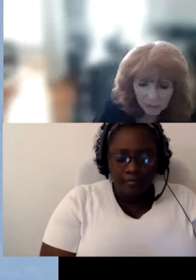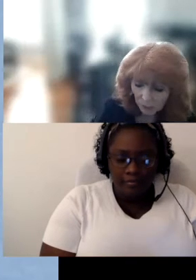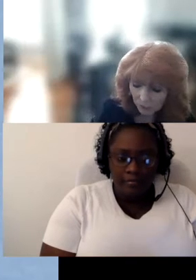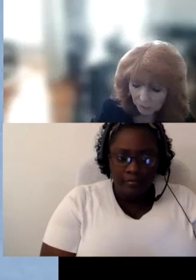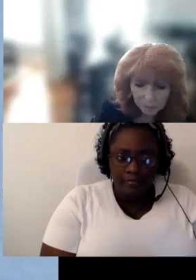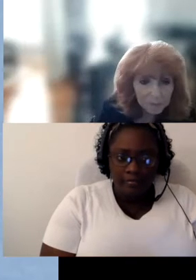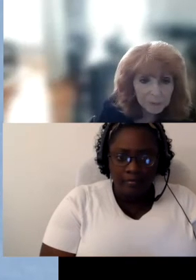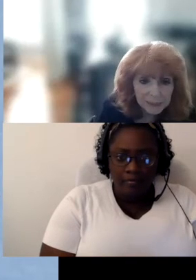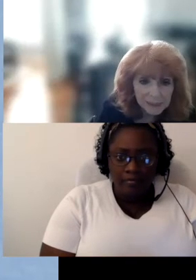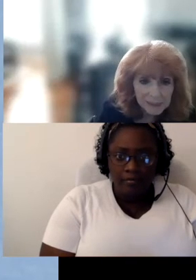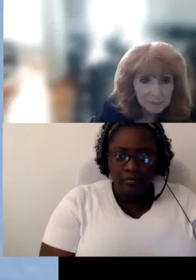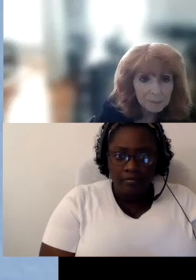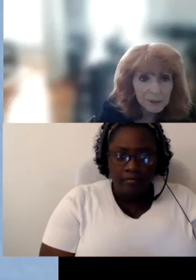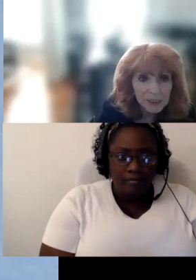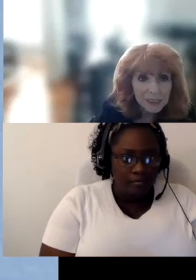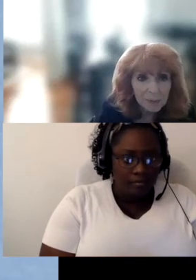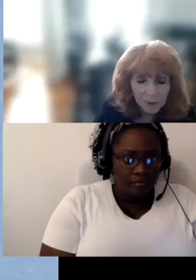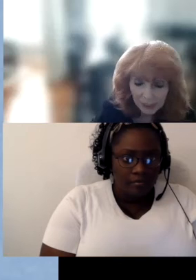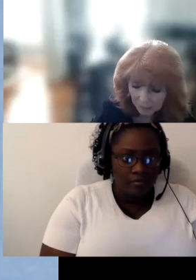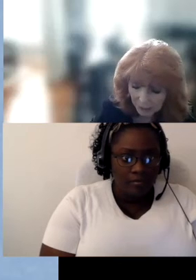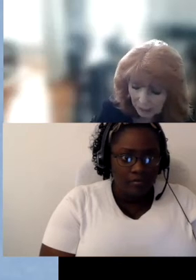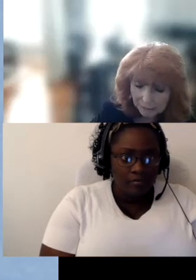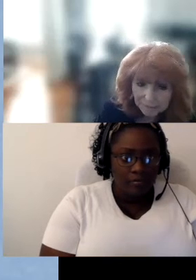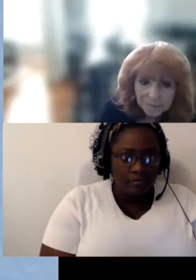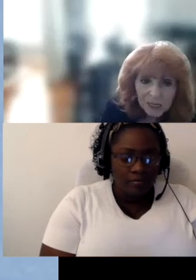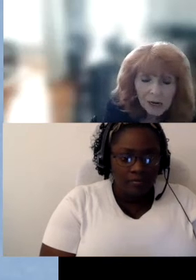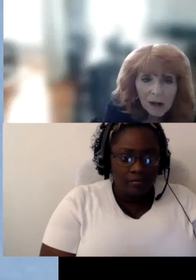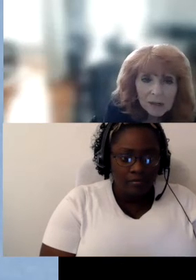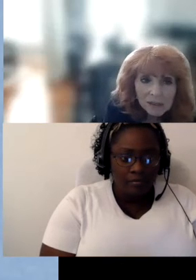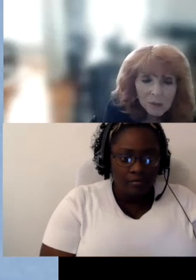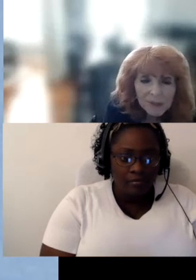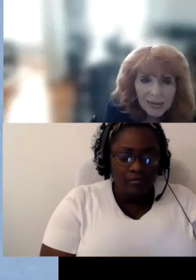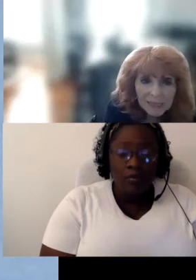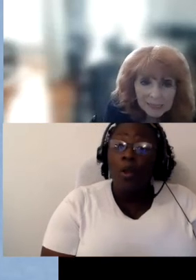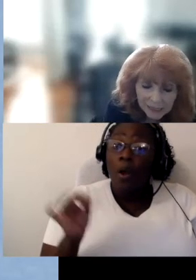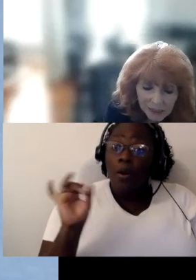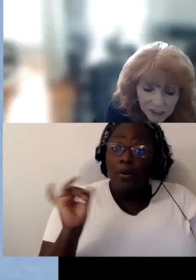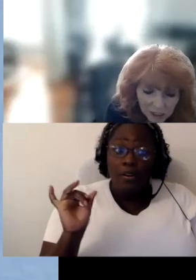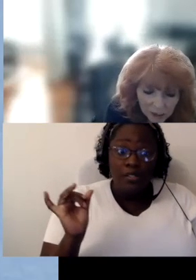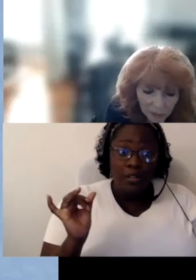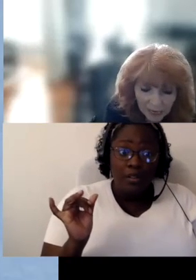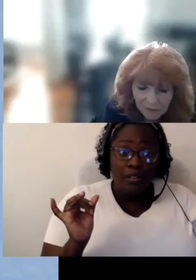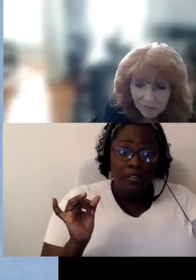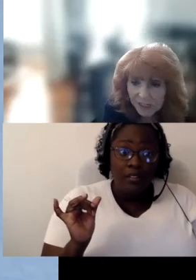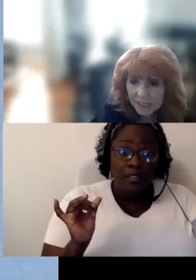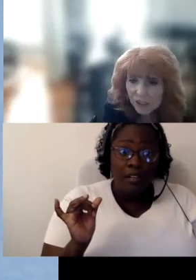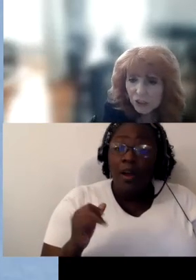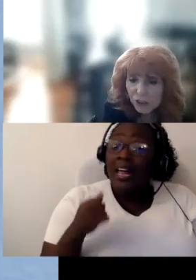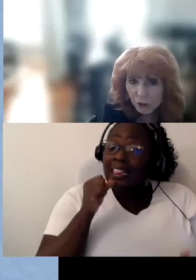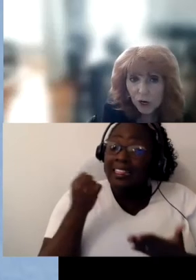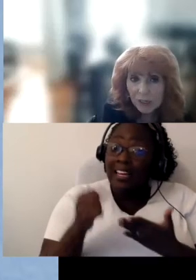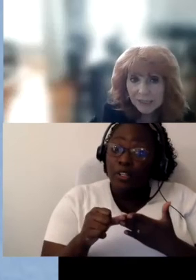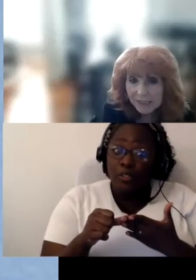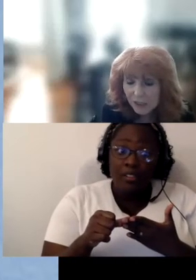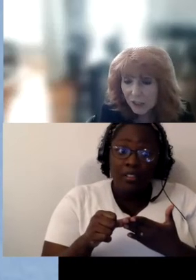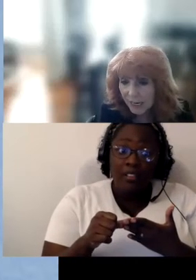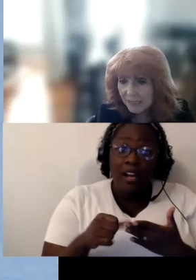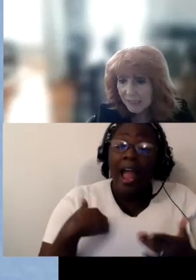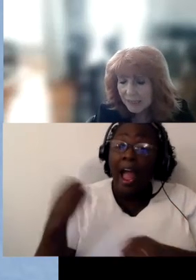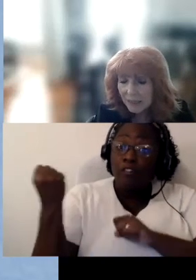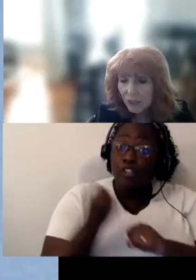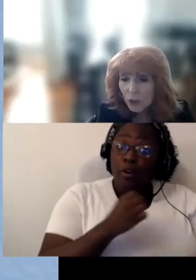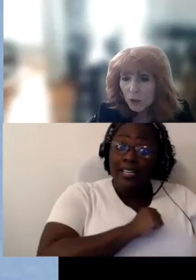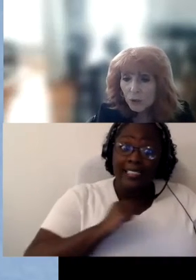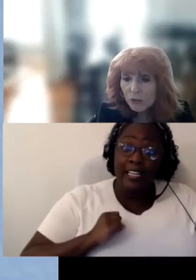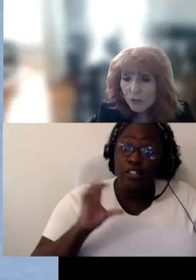know this is personal prep. Also with letters, we have a very strong Senator Casey whose